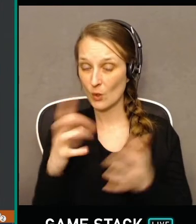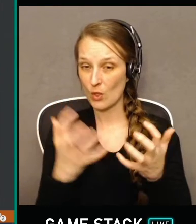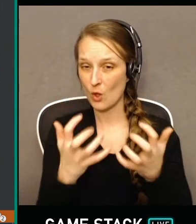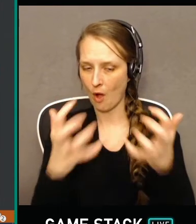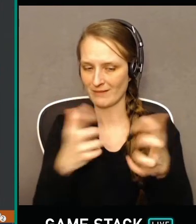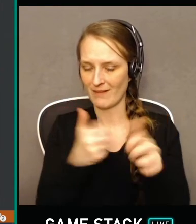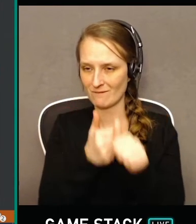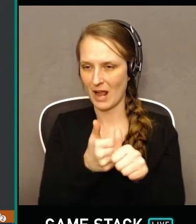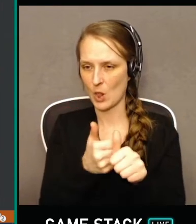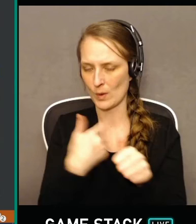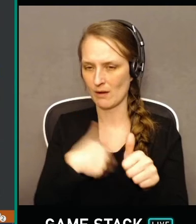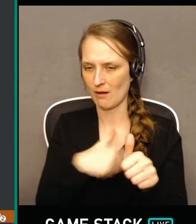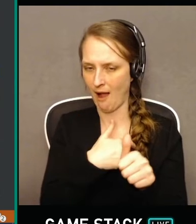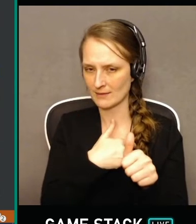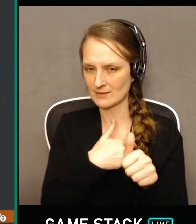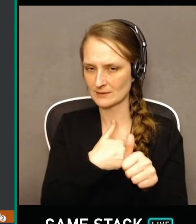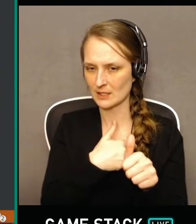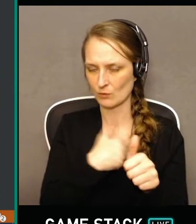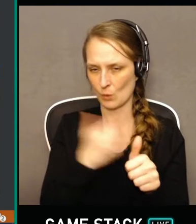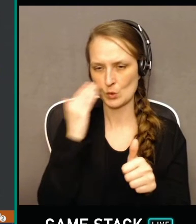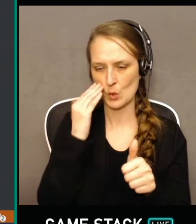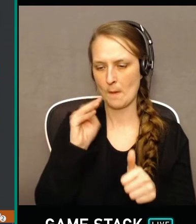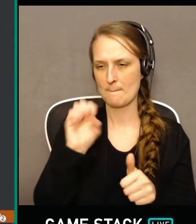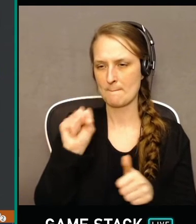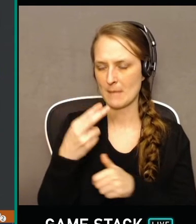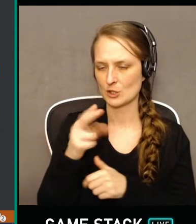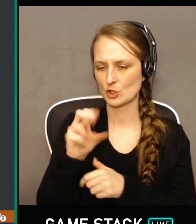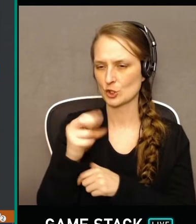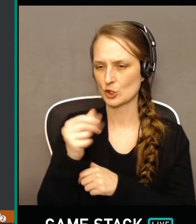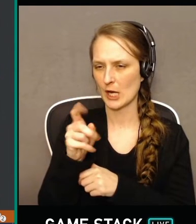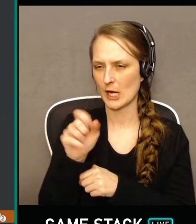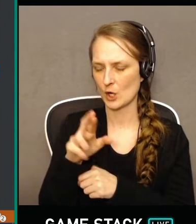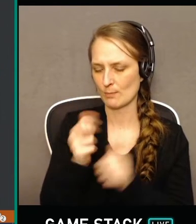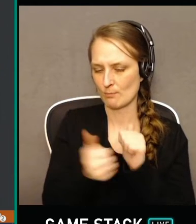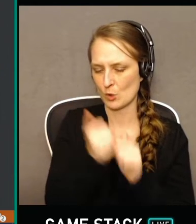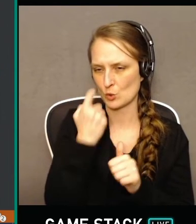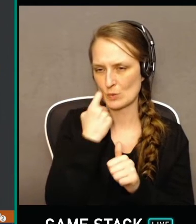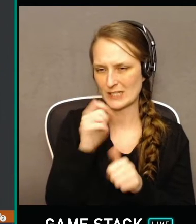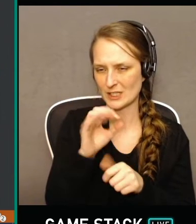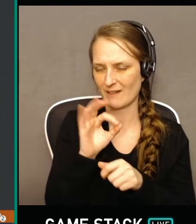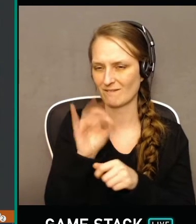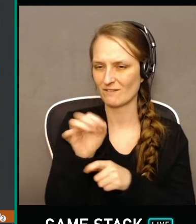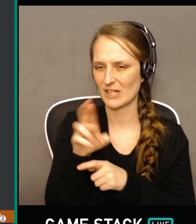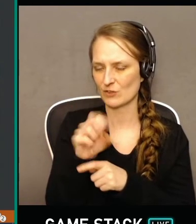work closely will know that mesh shaders is one of the more recent features in the DirectX 12 Ultimate feature